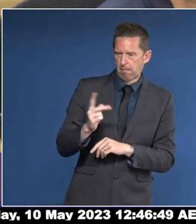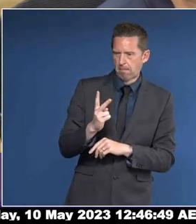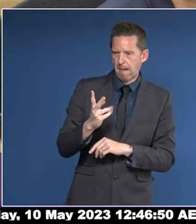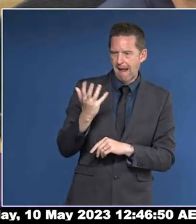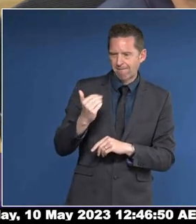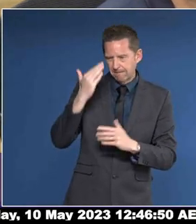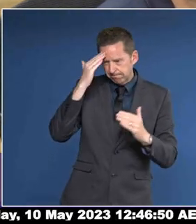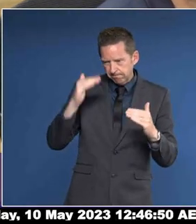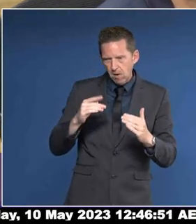That's the expression used.